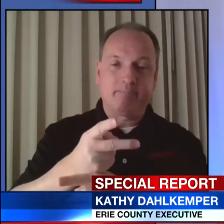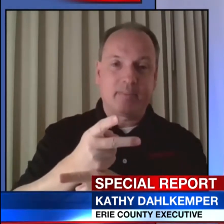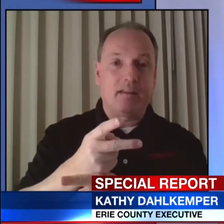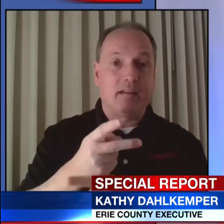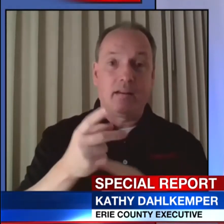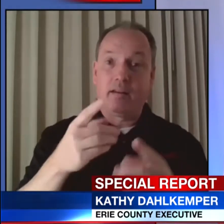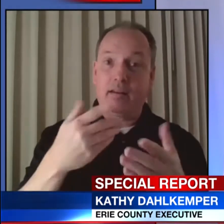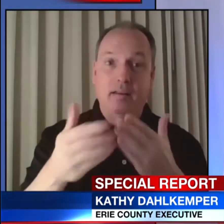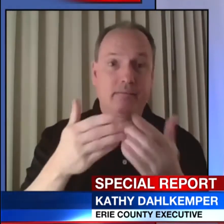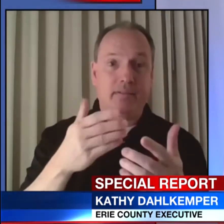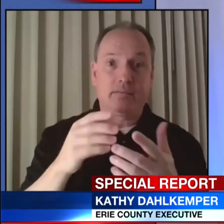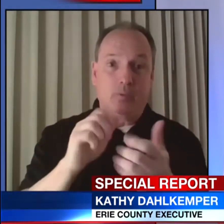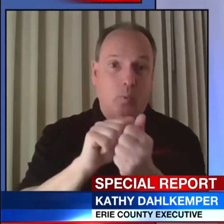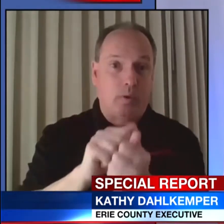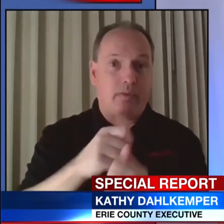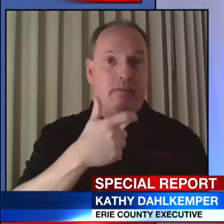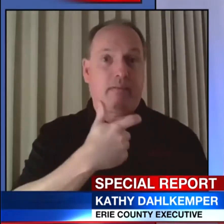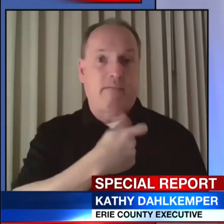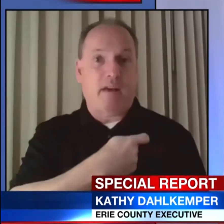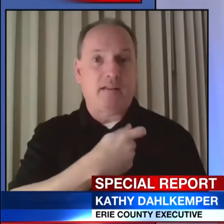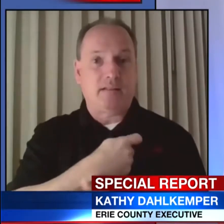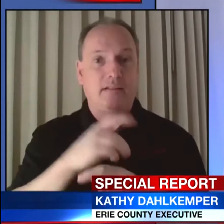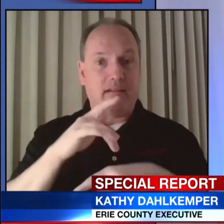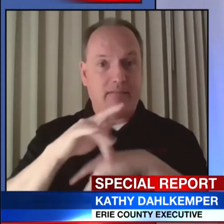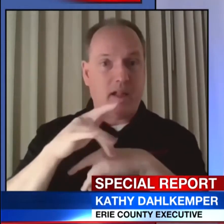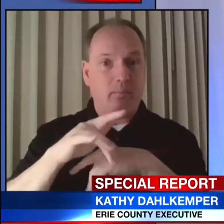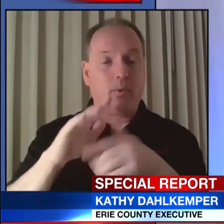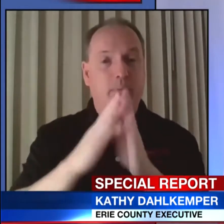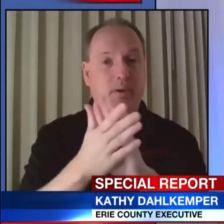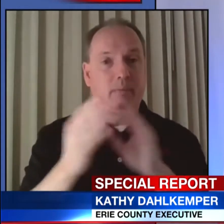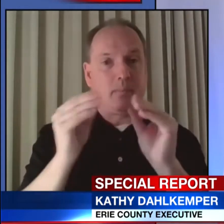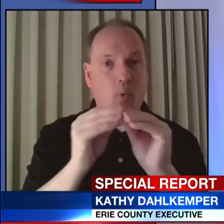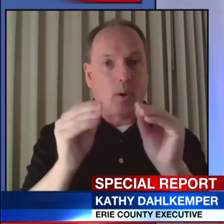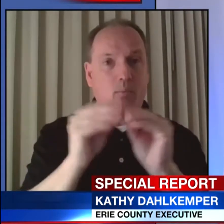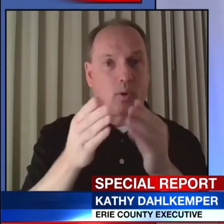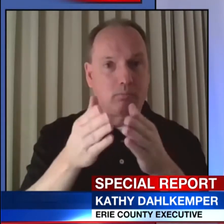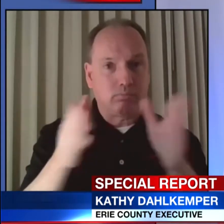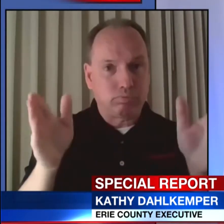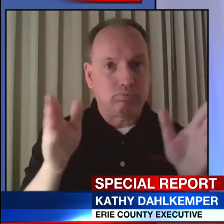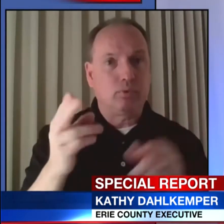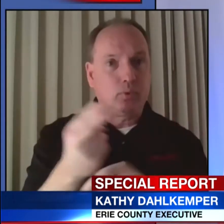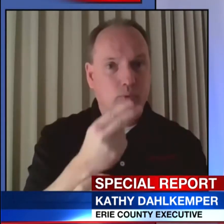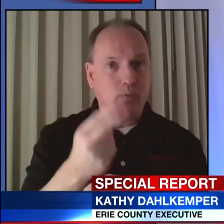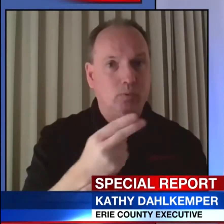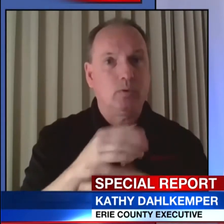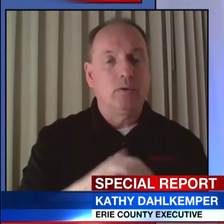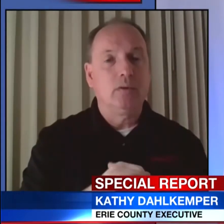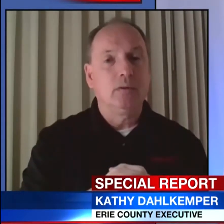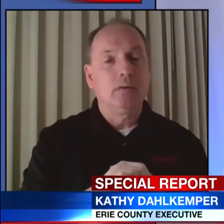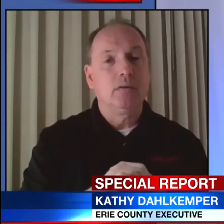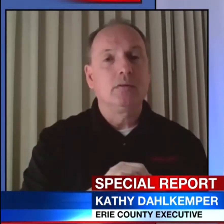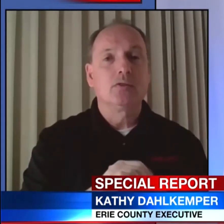HERE IN ERIE COUNTY, PENNSYLVANIA. EVEN WITH THE VACCINE AVAILABLE AND BECOMING MORE